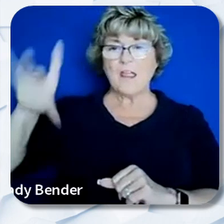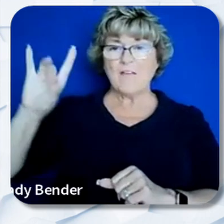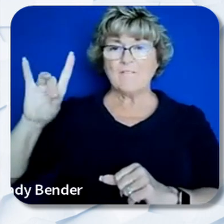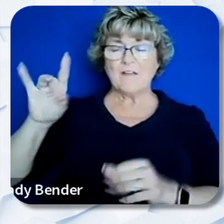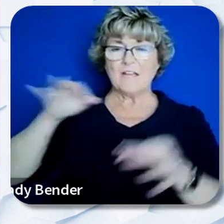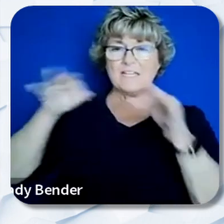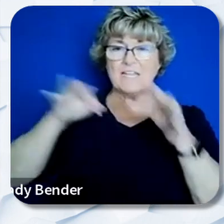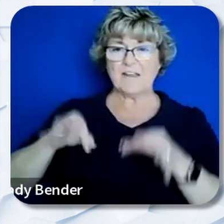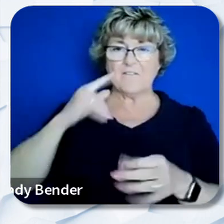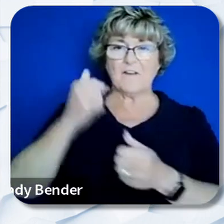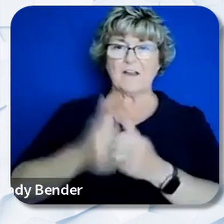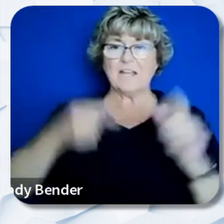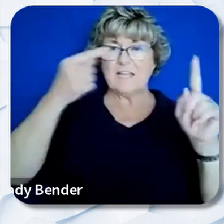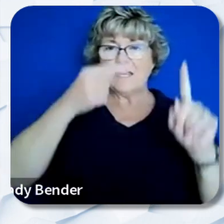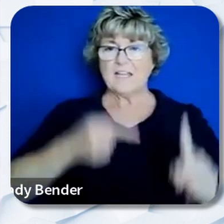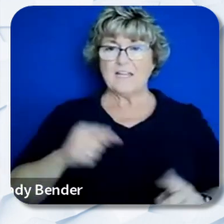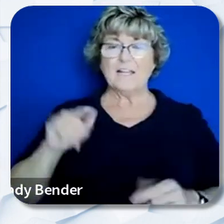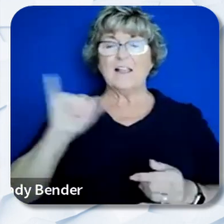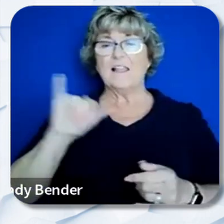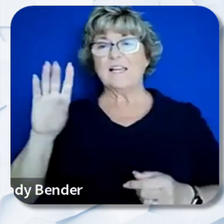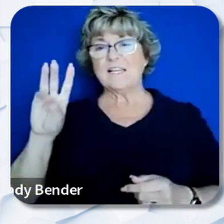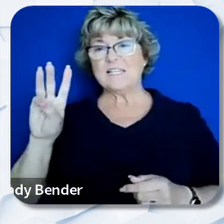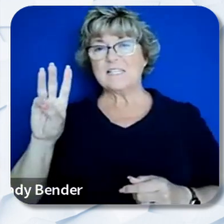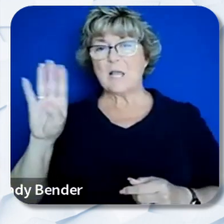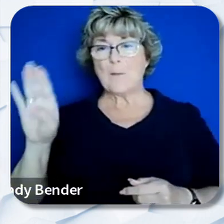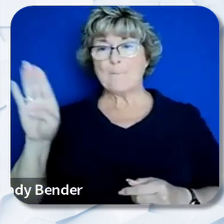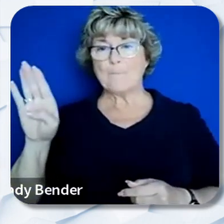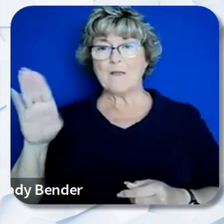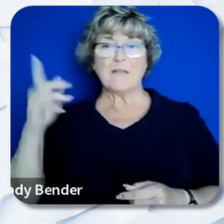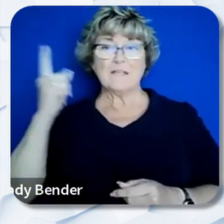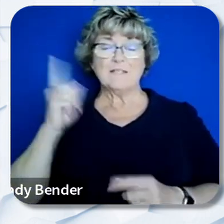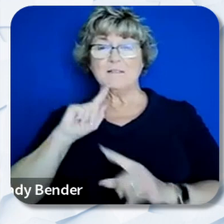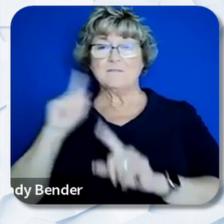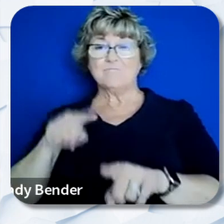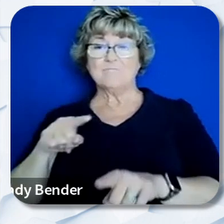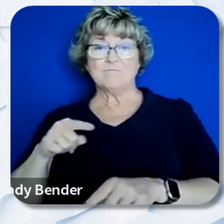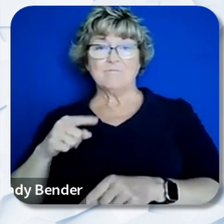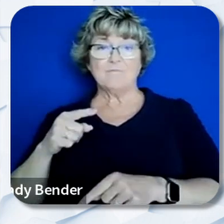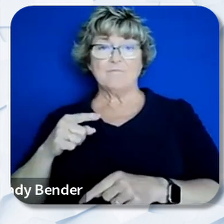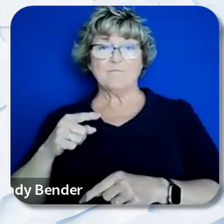for each indicator, for example, 6b?" And then somebody went and said, hey, there is